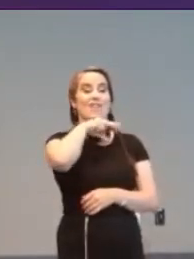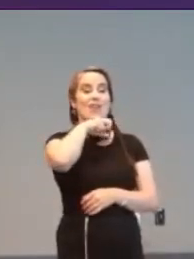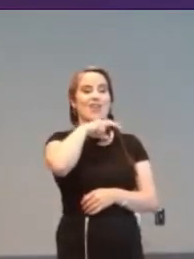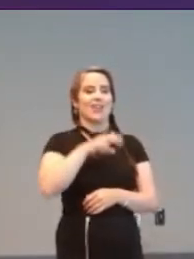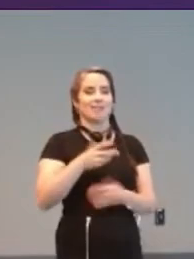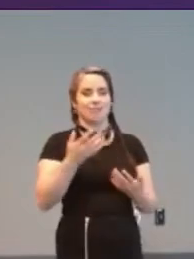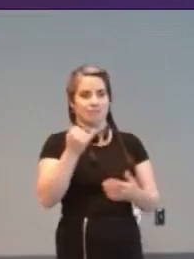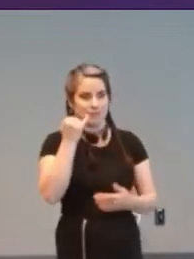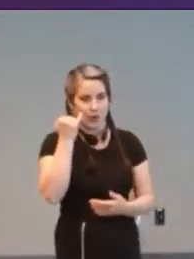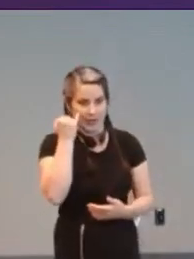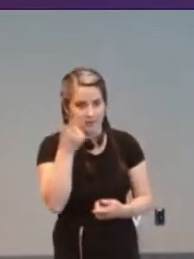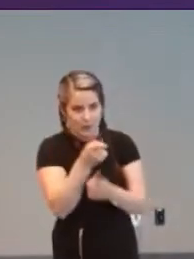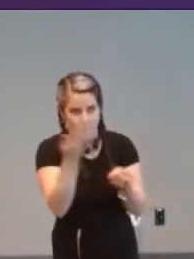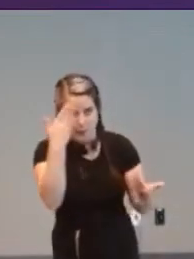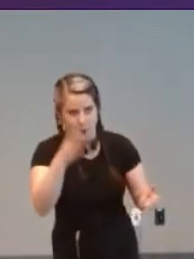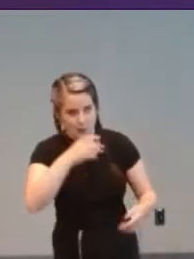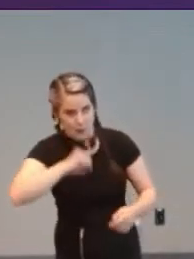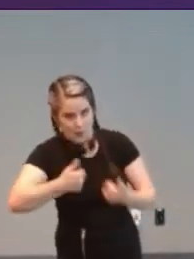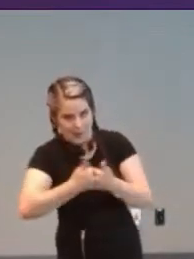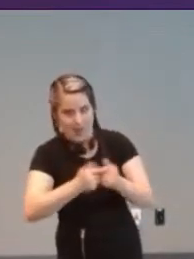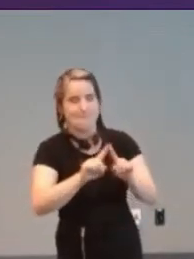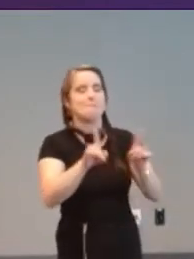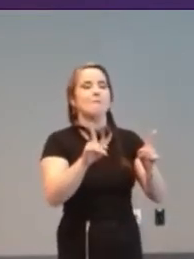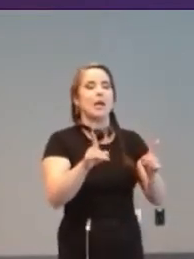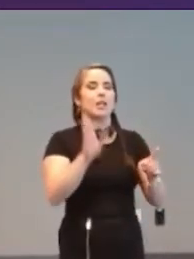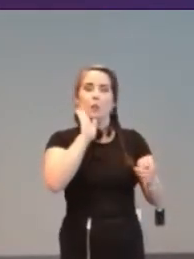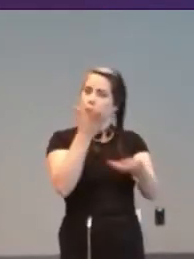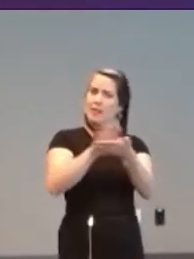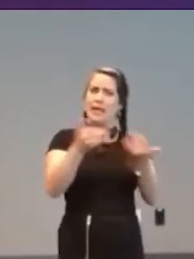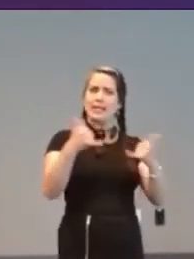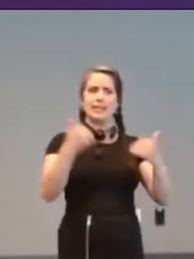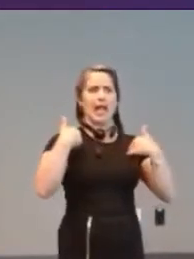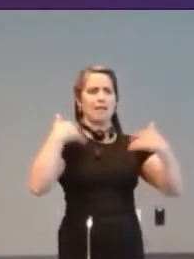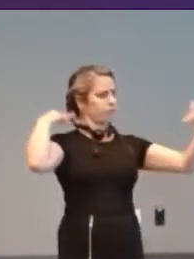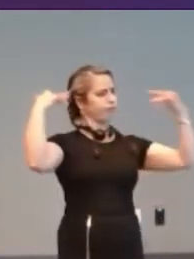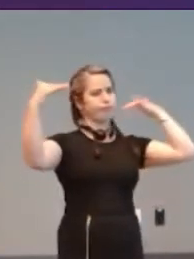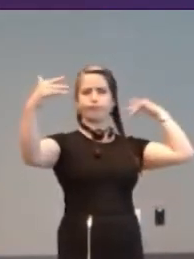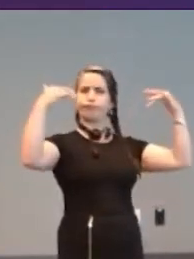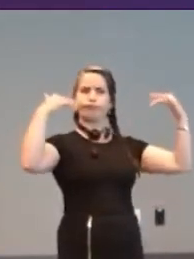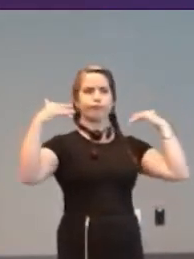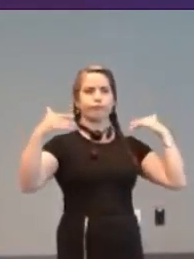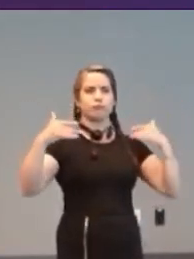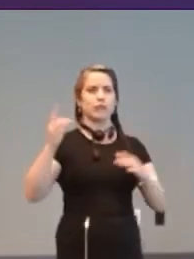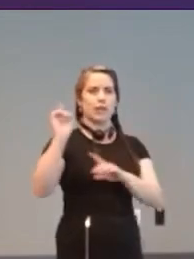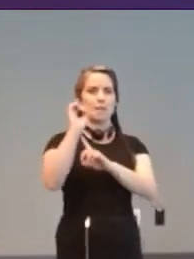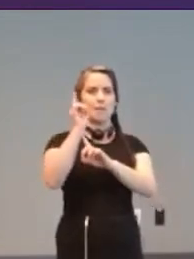um it might still be nice to have those sounds you know something ticking down so you do still